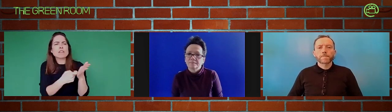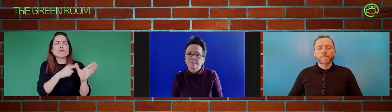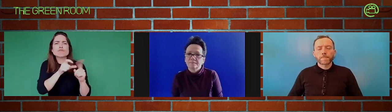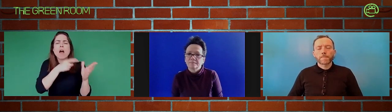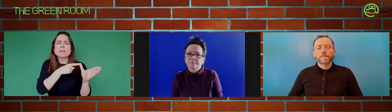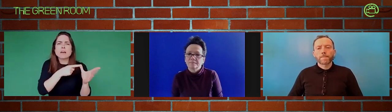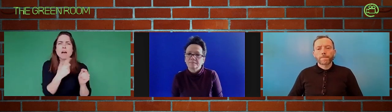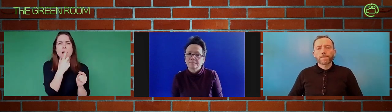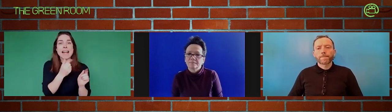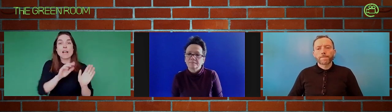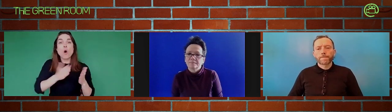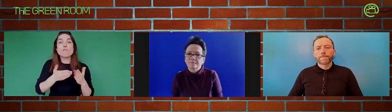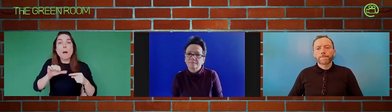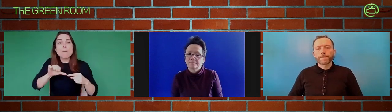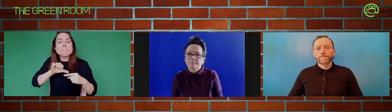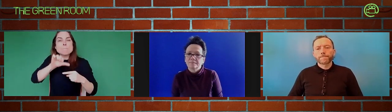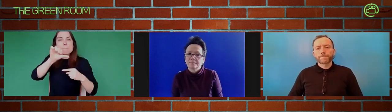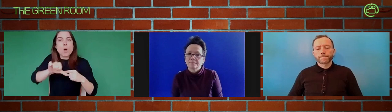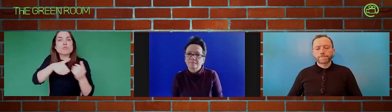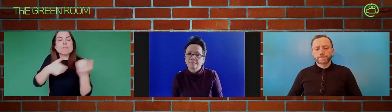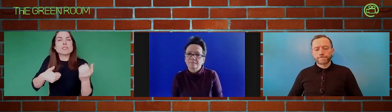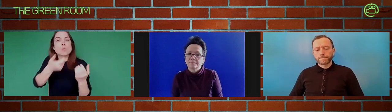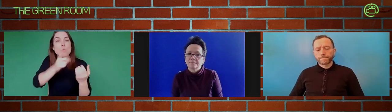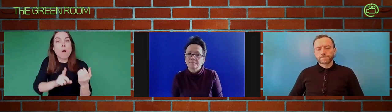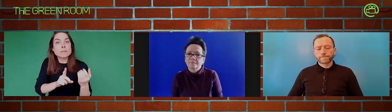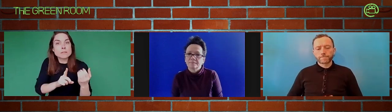I think the drama schools are having these conversations